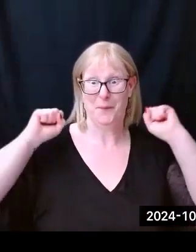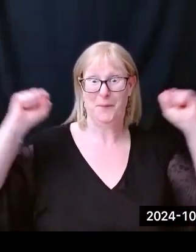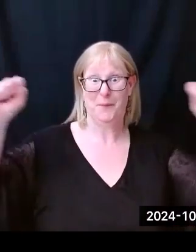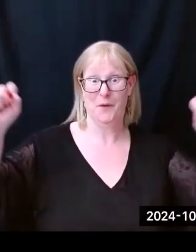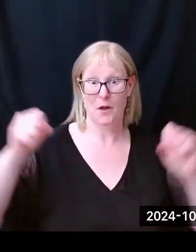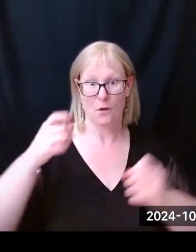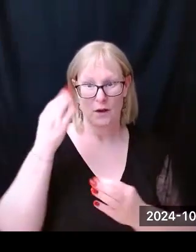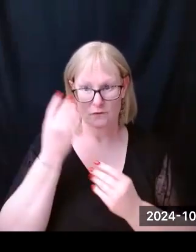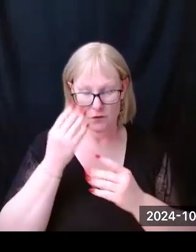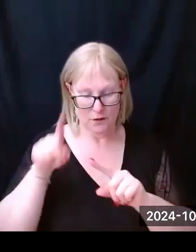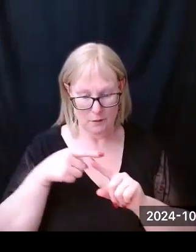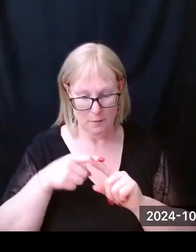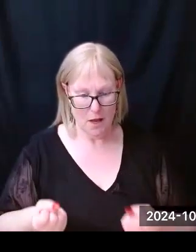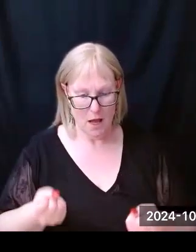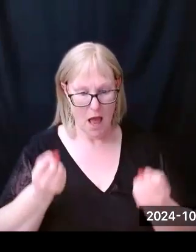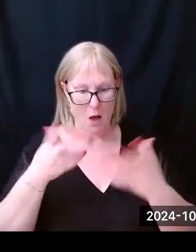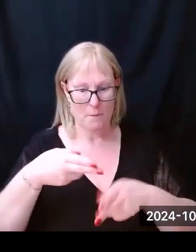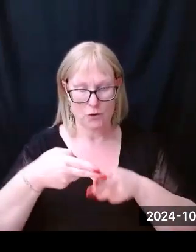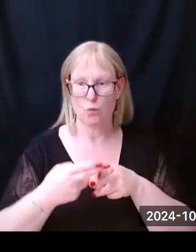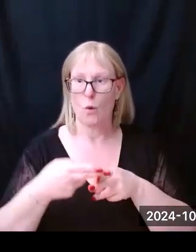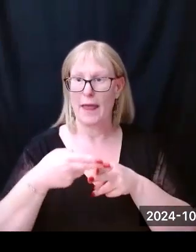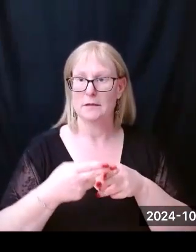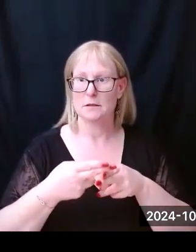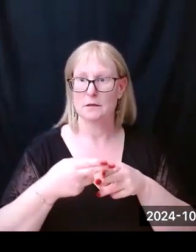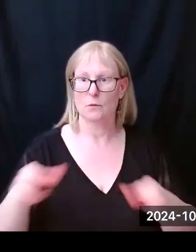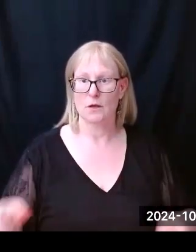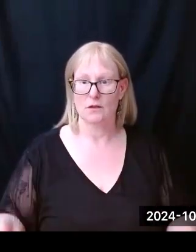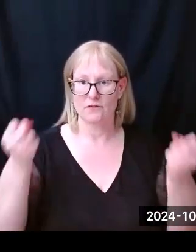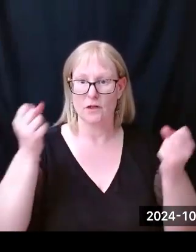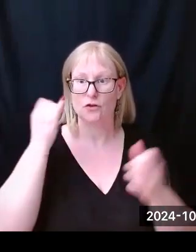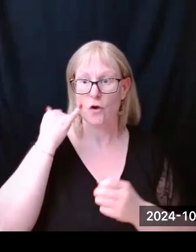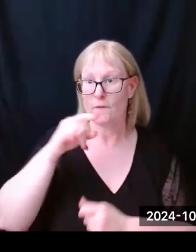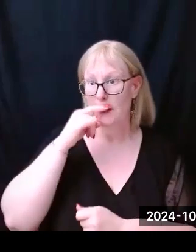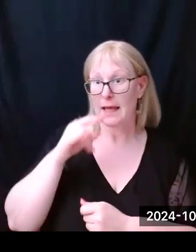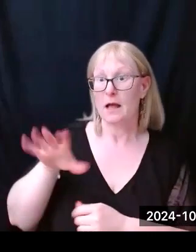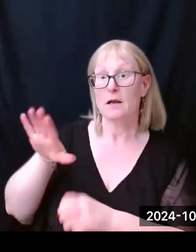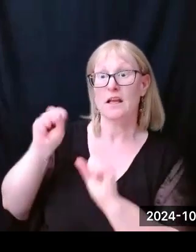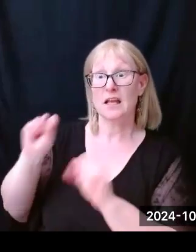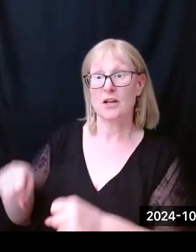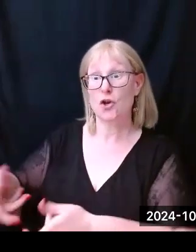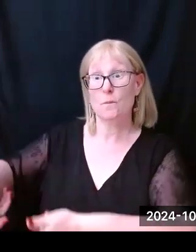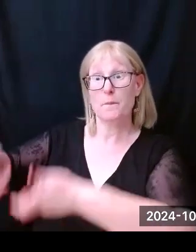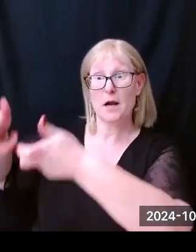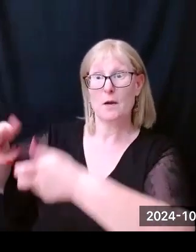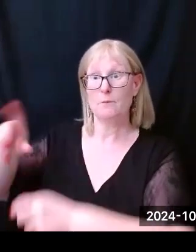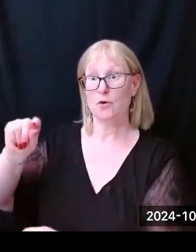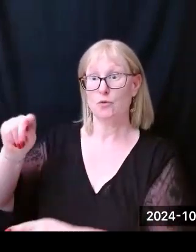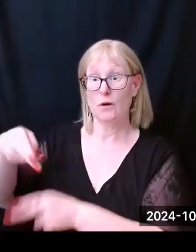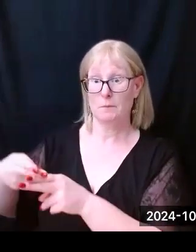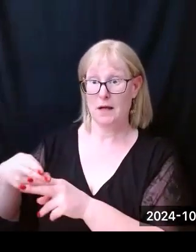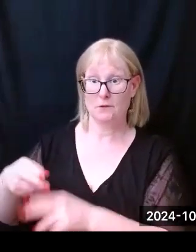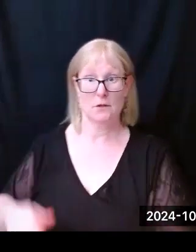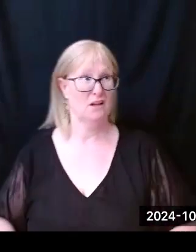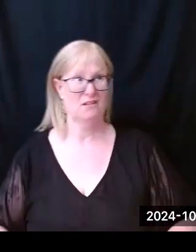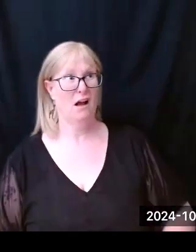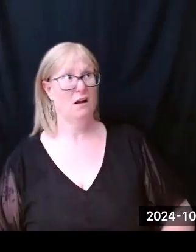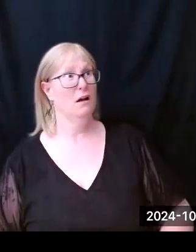think about how much are we lifting. So like, say you ask a child to go pick up something that's 20 pounds and they're like, I can't do that.